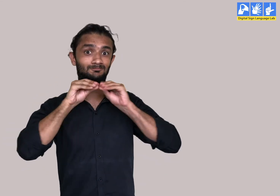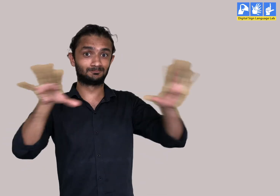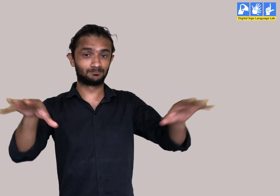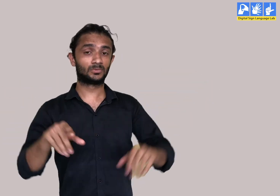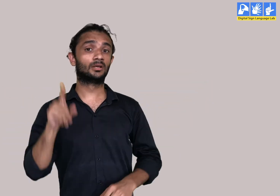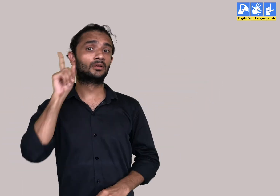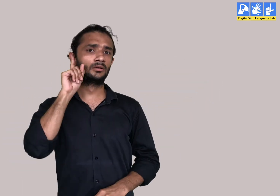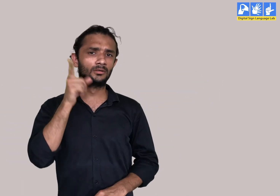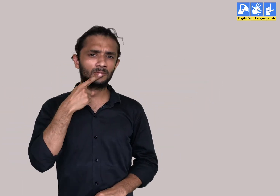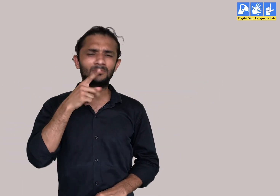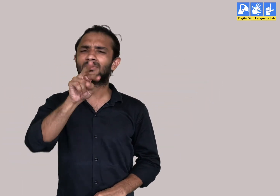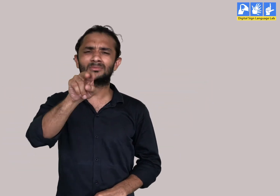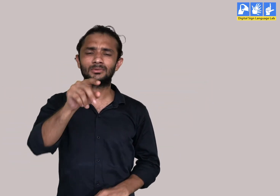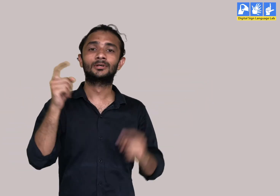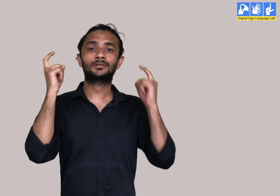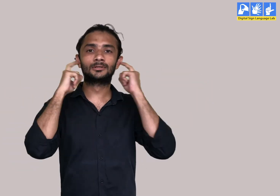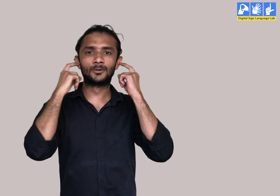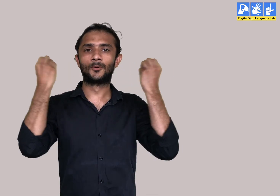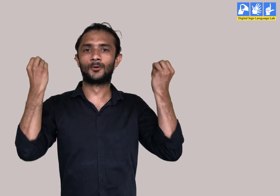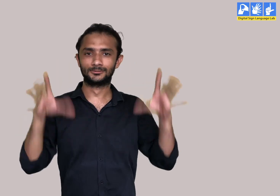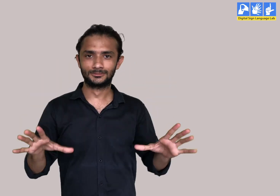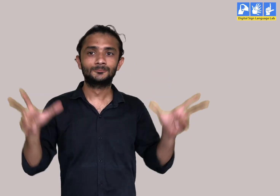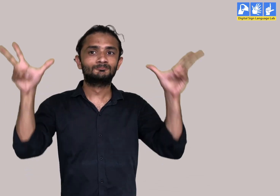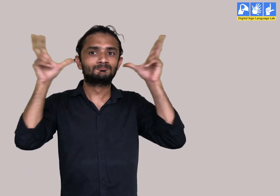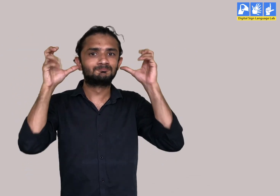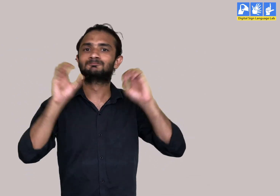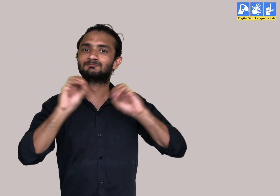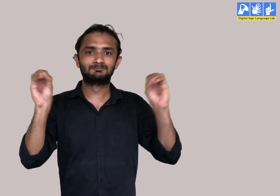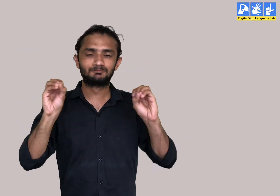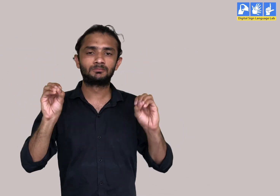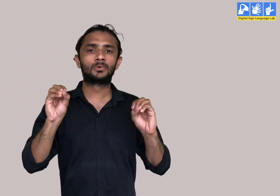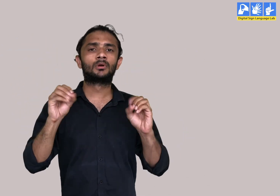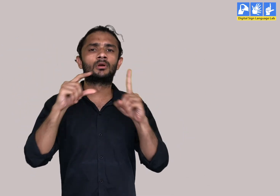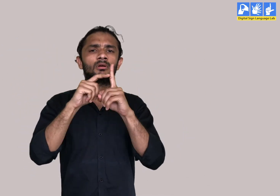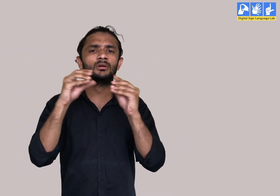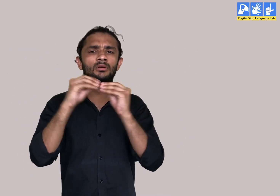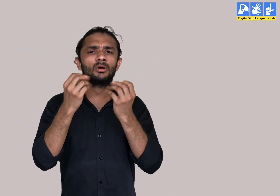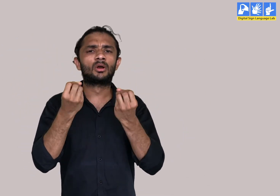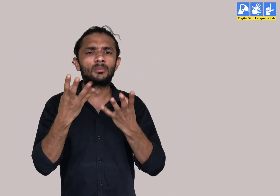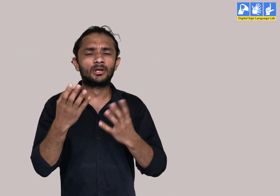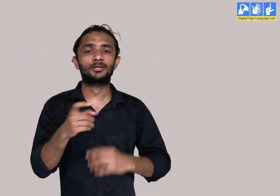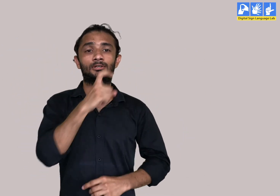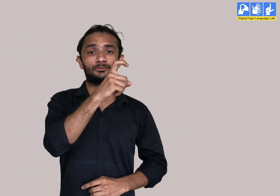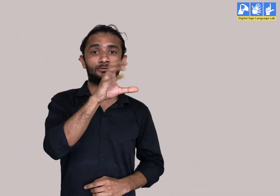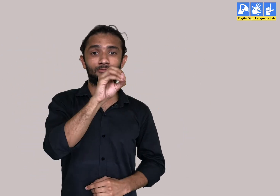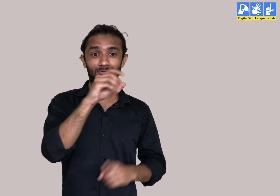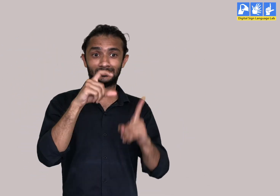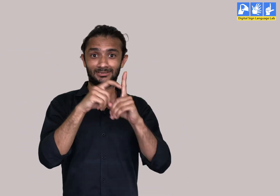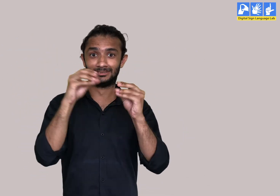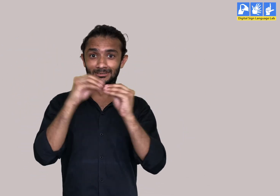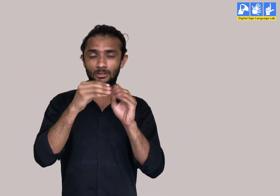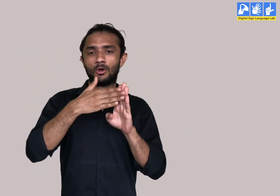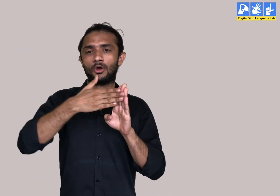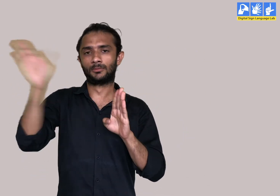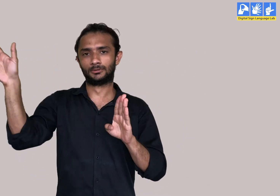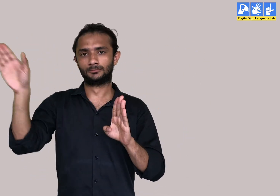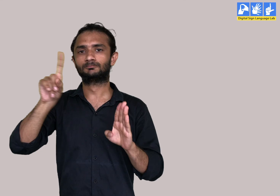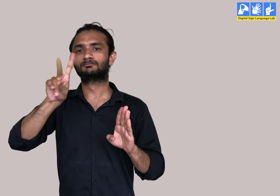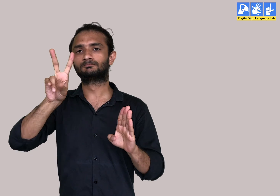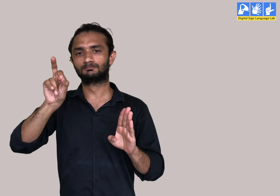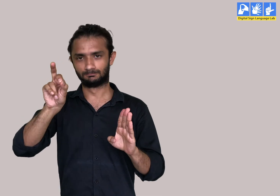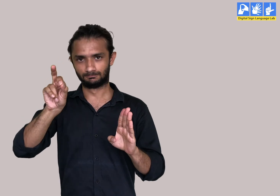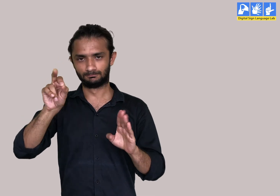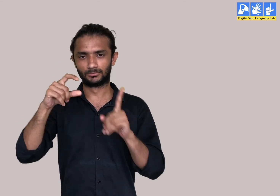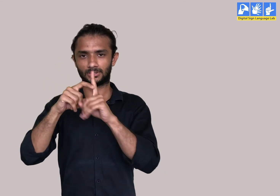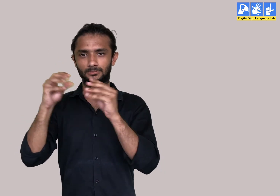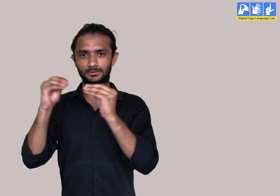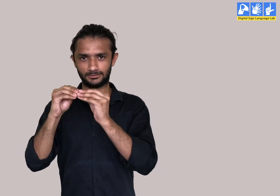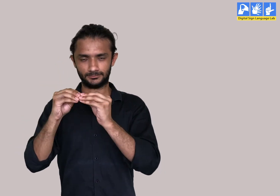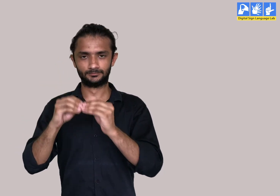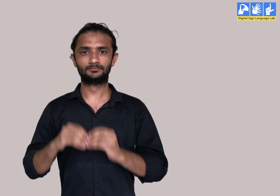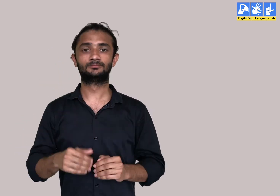"deaf" means persons having 70 dB and above hearing loss in speech frequencies in both ears